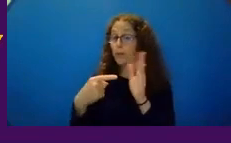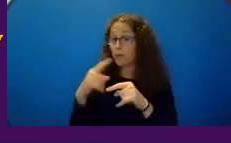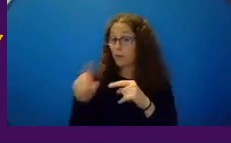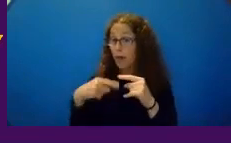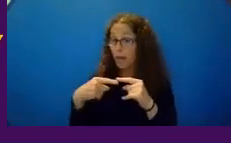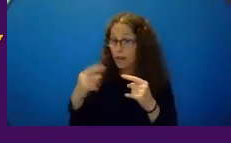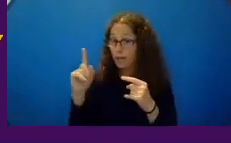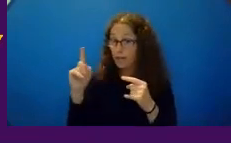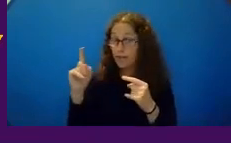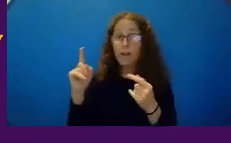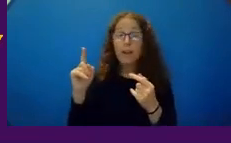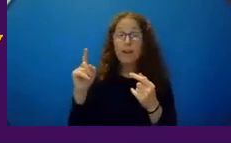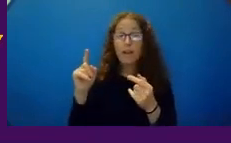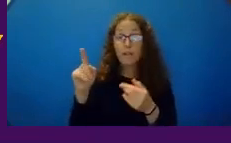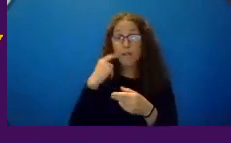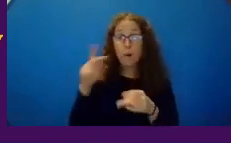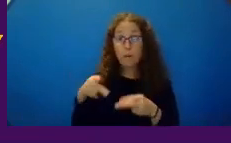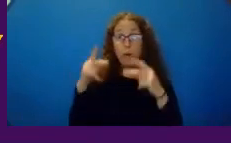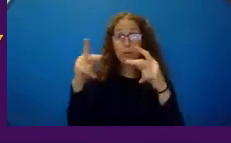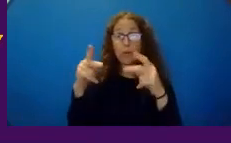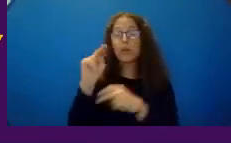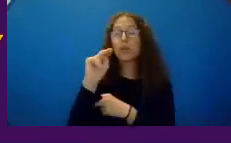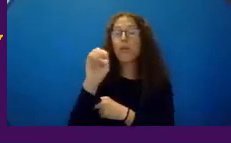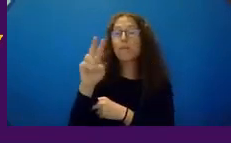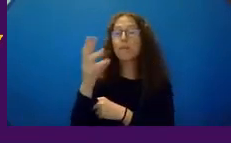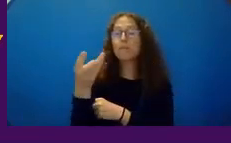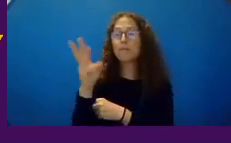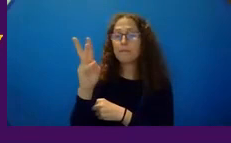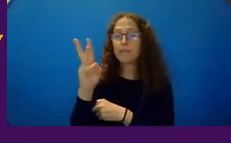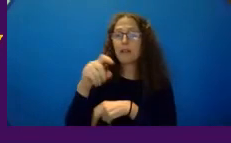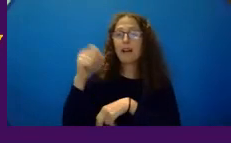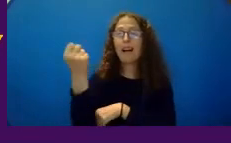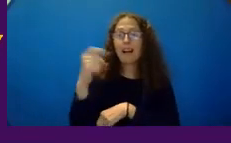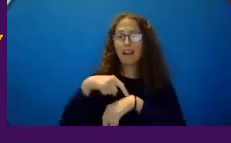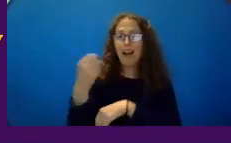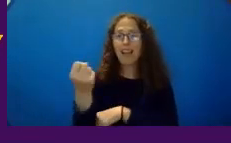. NEXT SLIDE